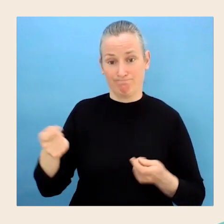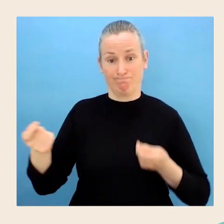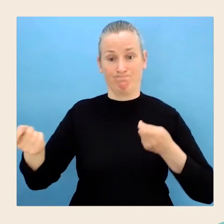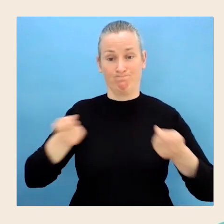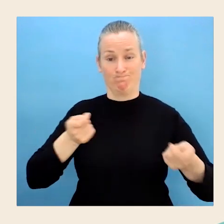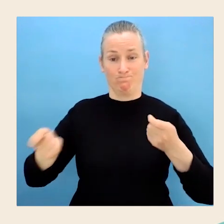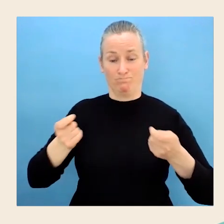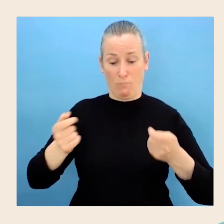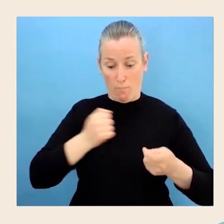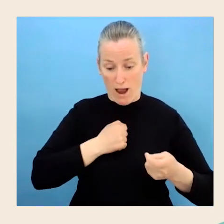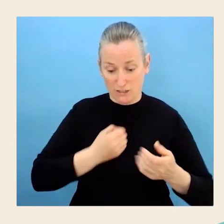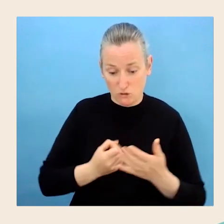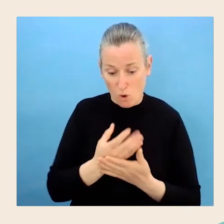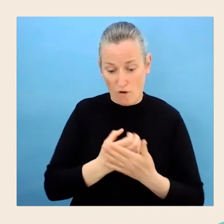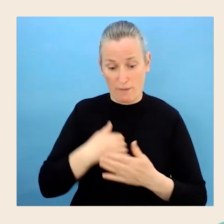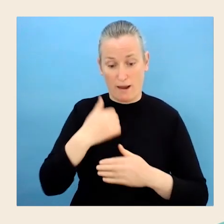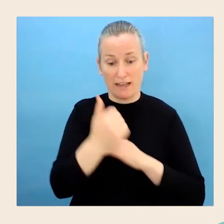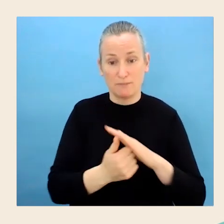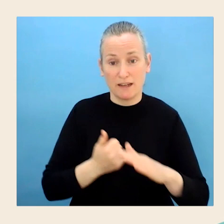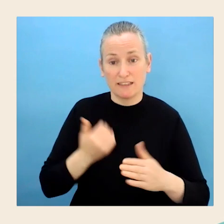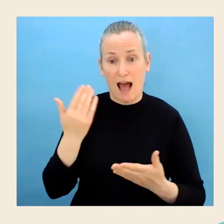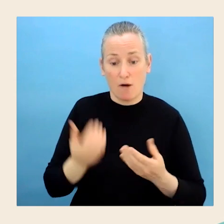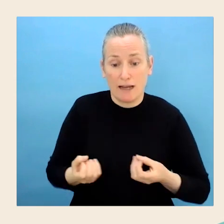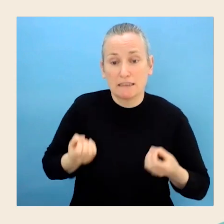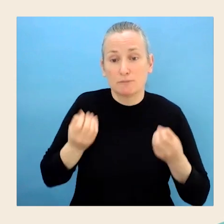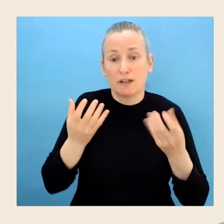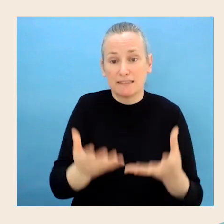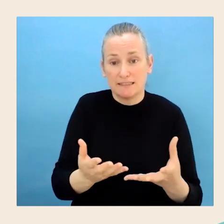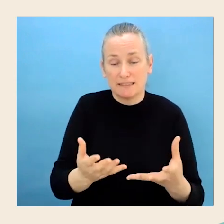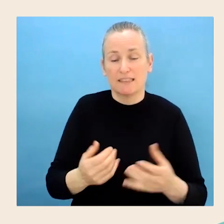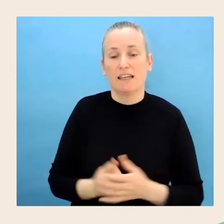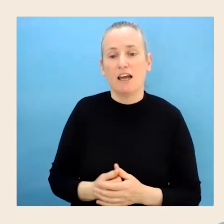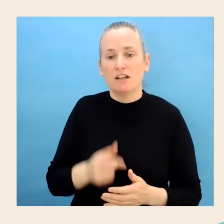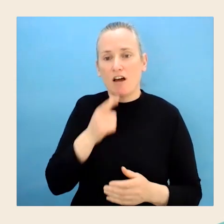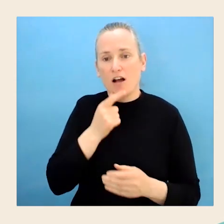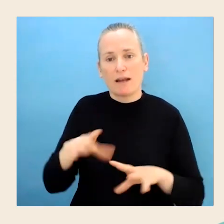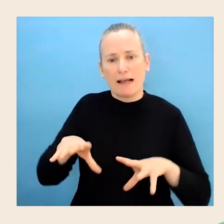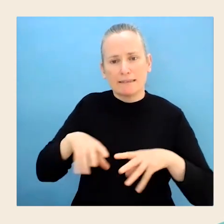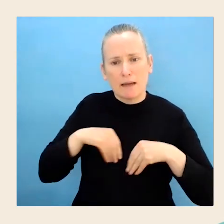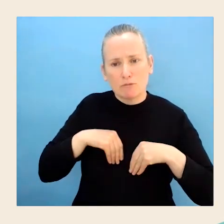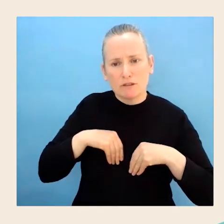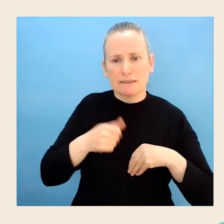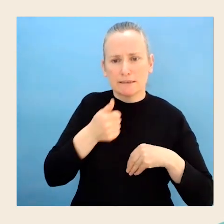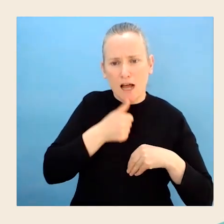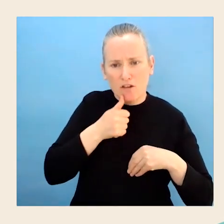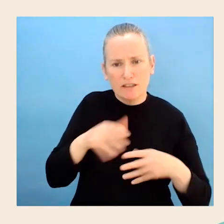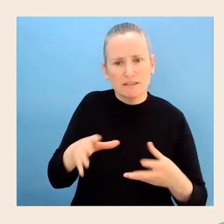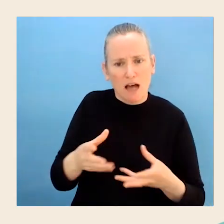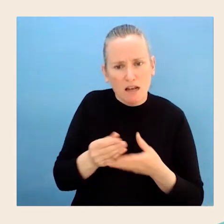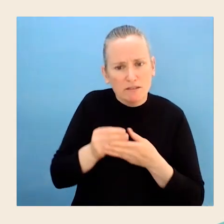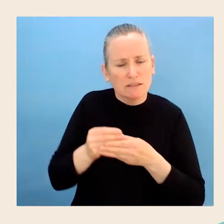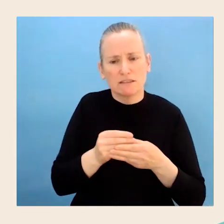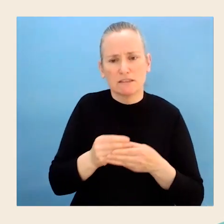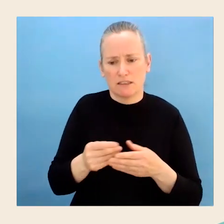when you're talking about acceptance and tolerance and how these are power words and how that's up to somebody else in society.